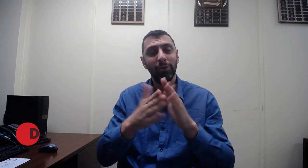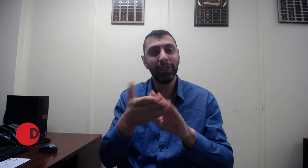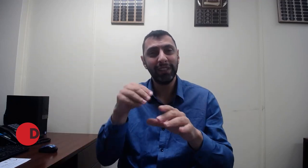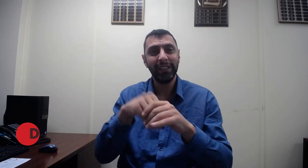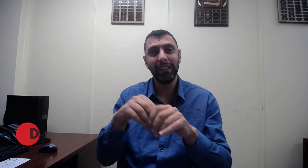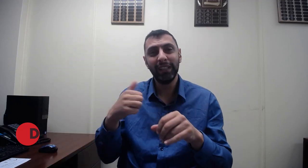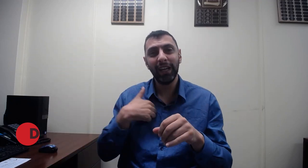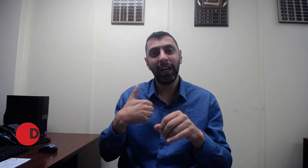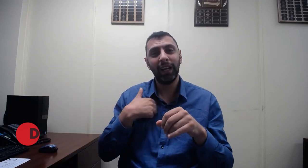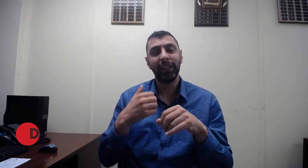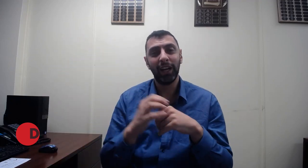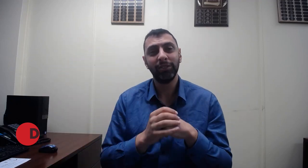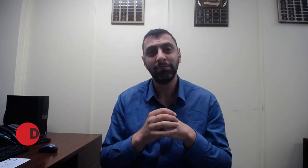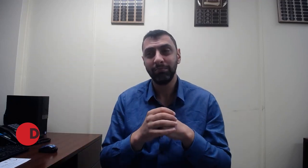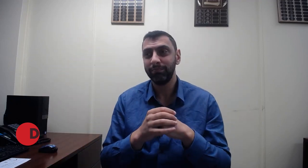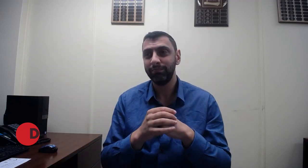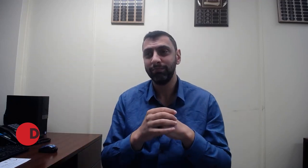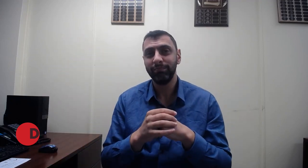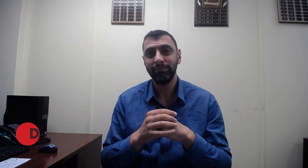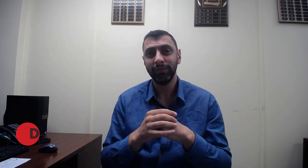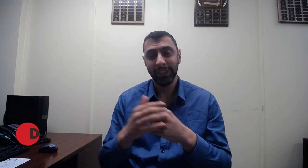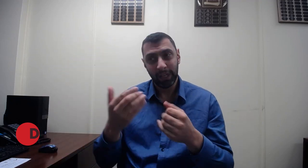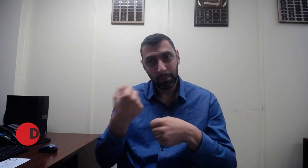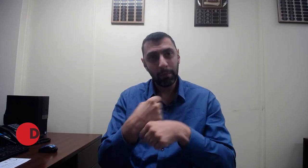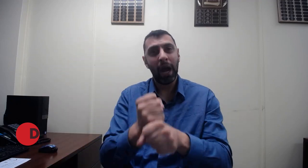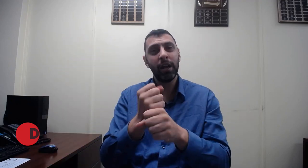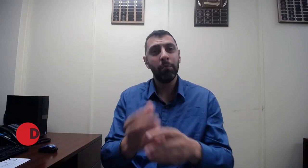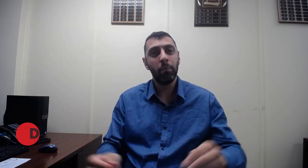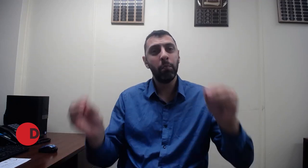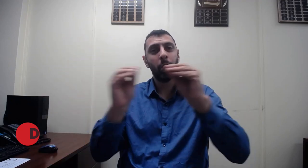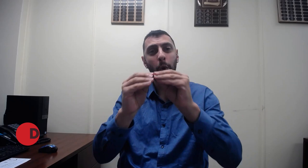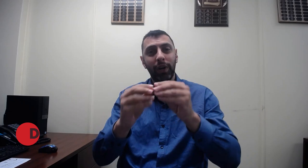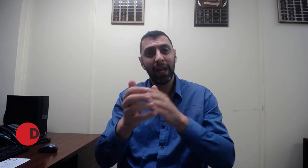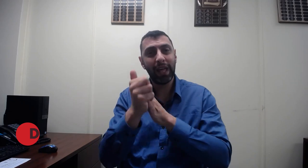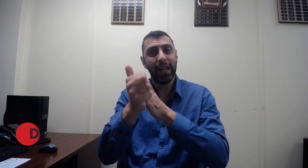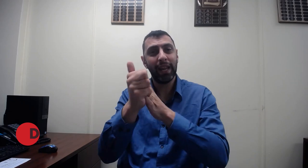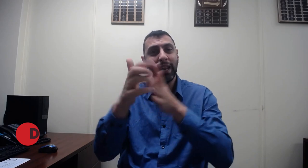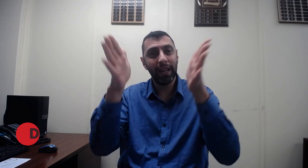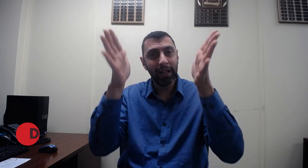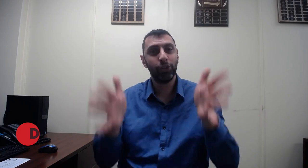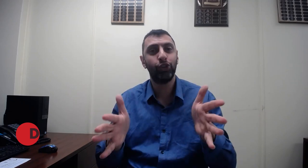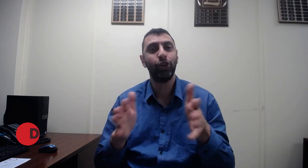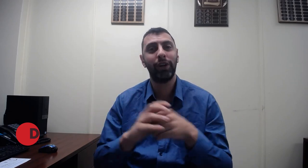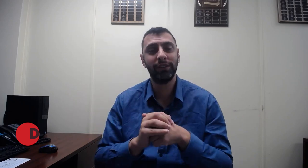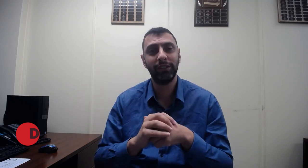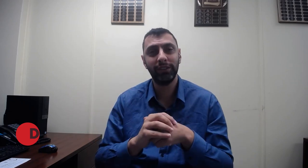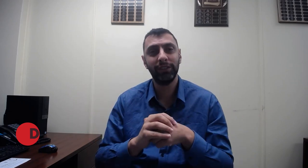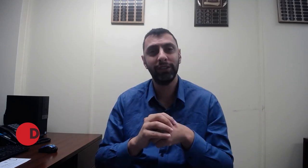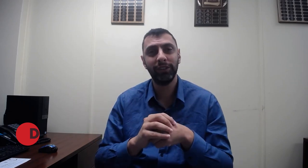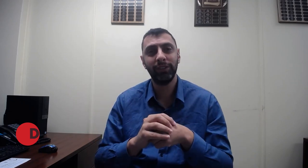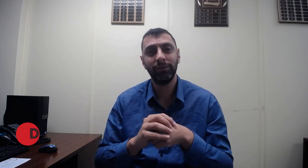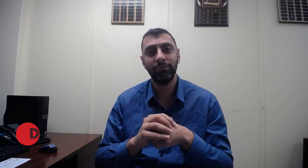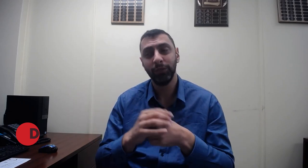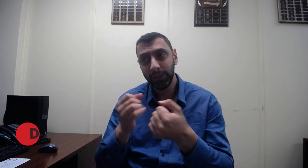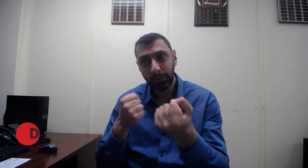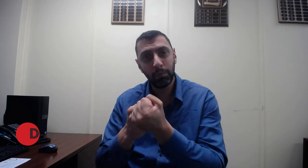To enlighten and inspire the Deaf community in Canada, make more leaders...